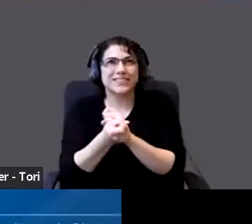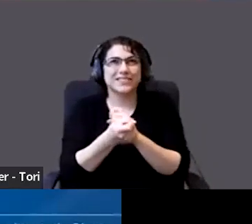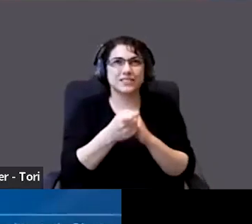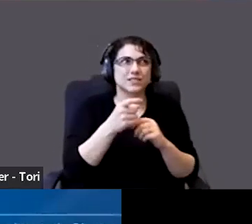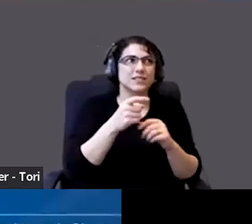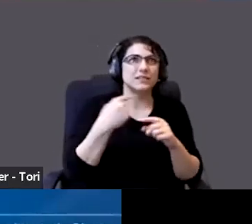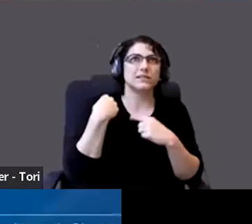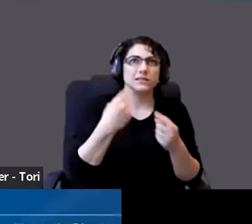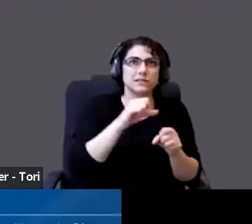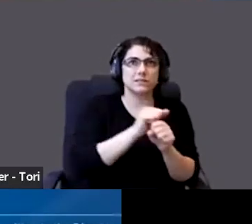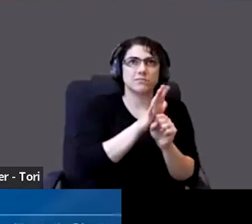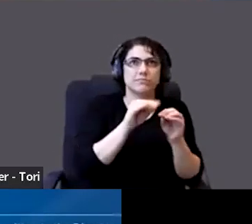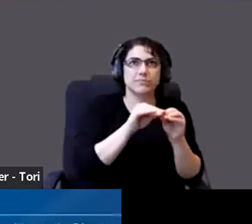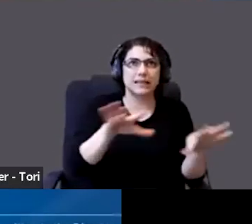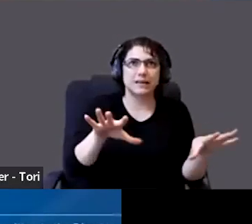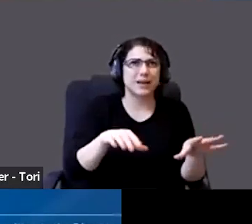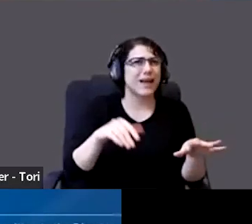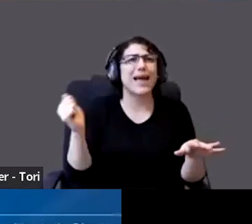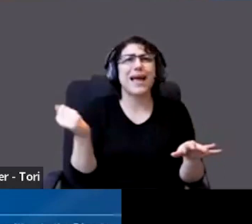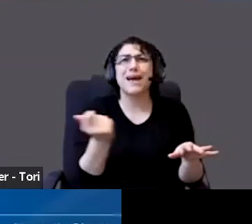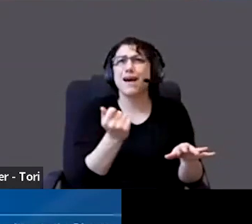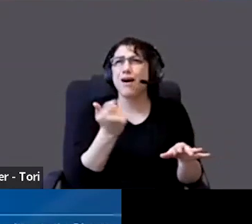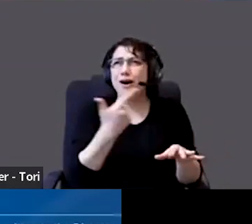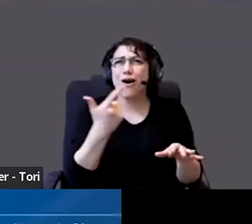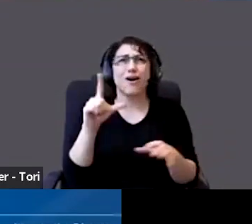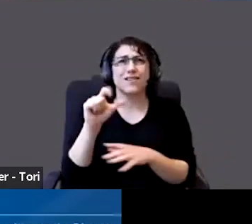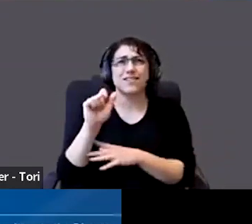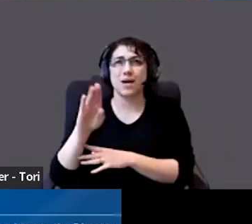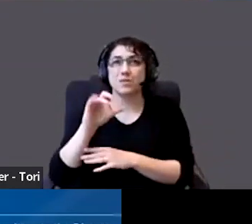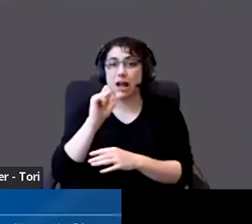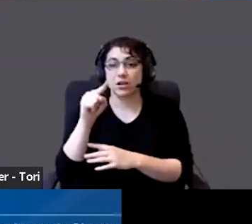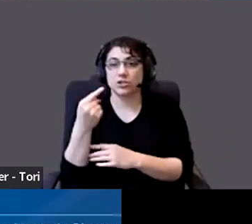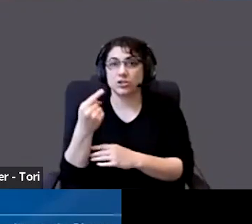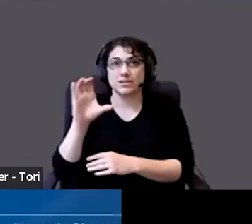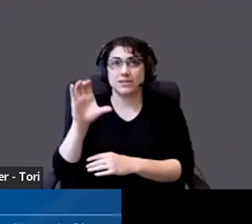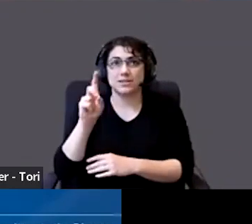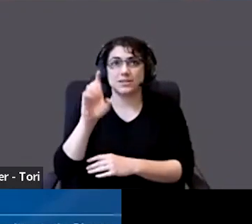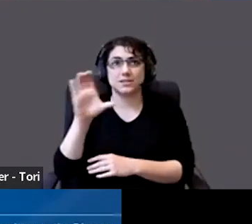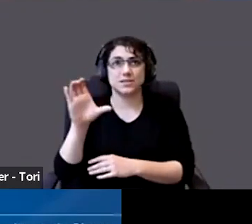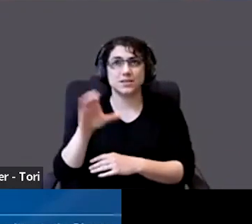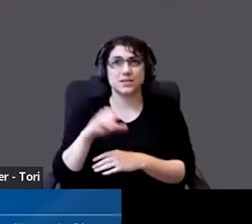Let's look at the impact of genetic sequencing that was brought up.